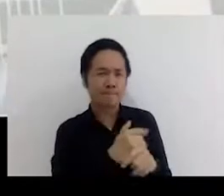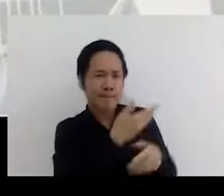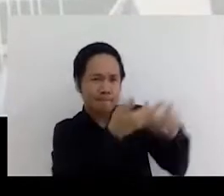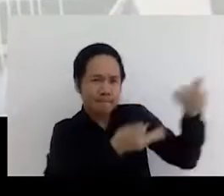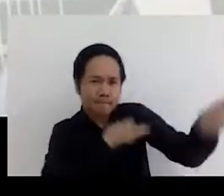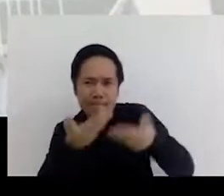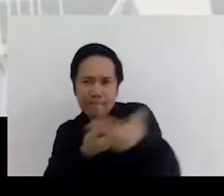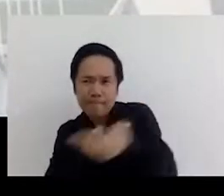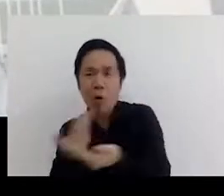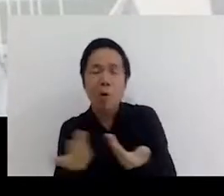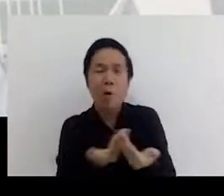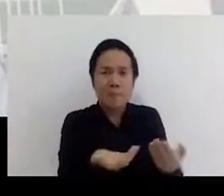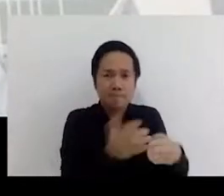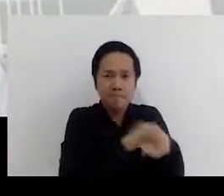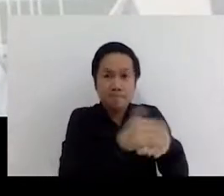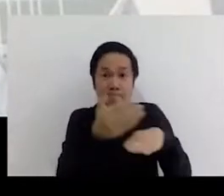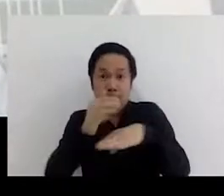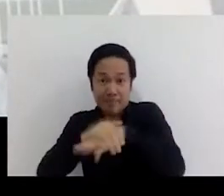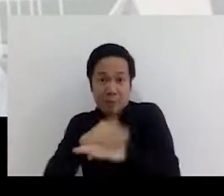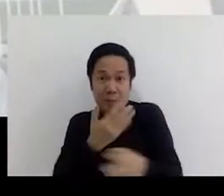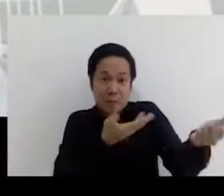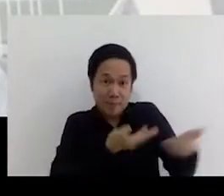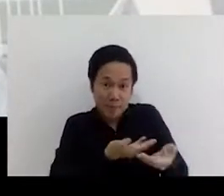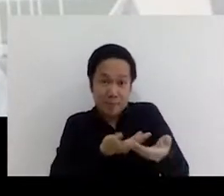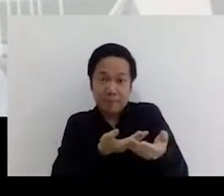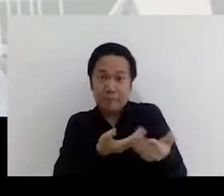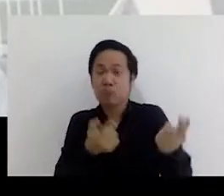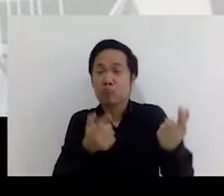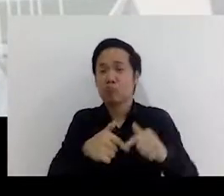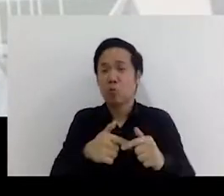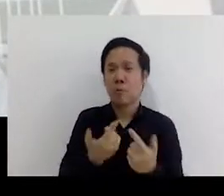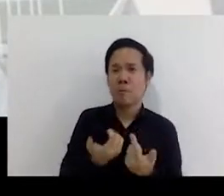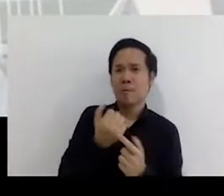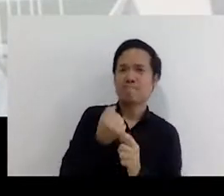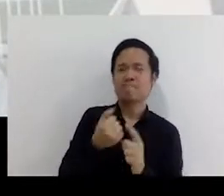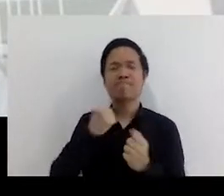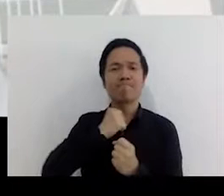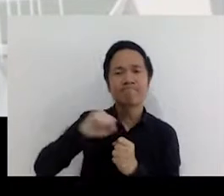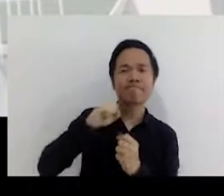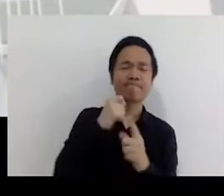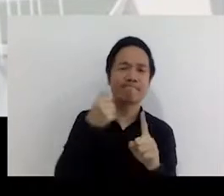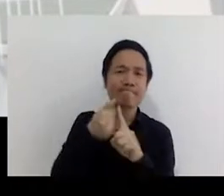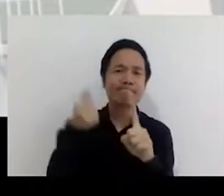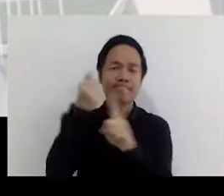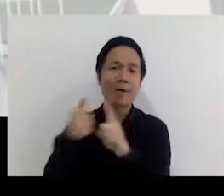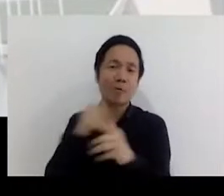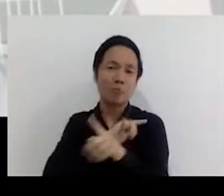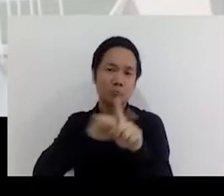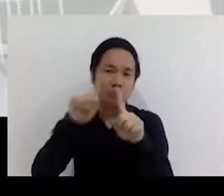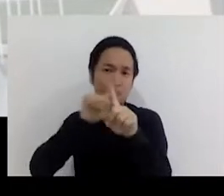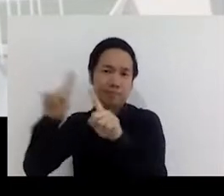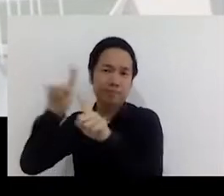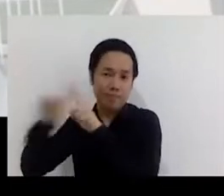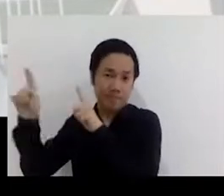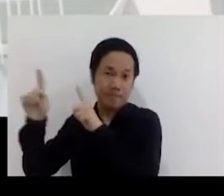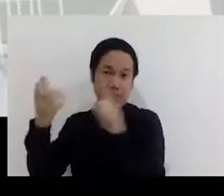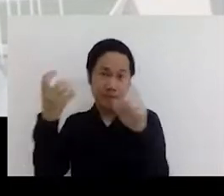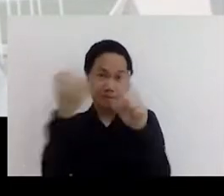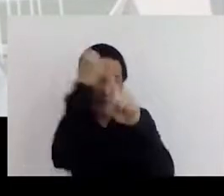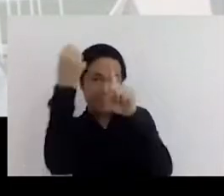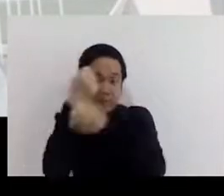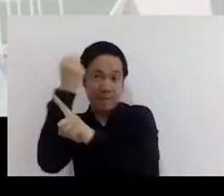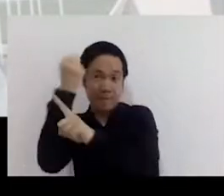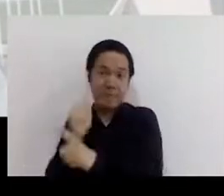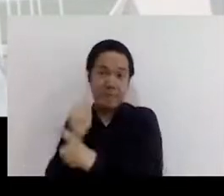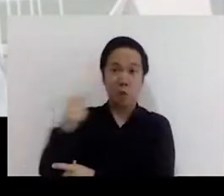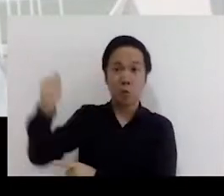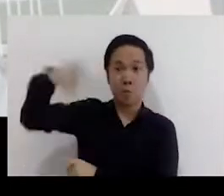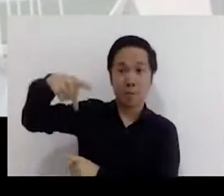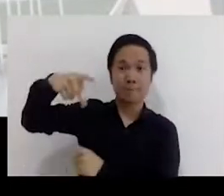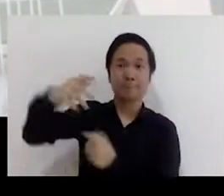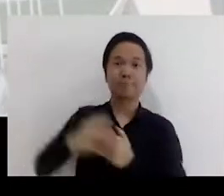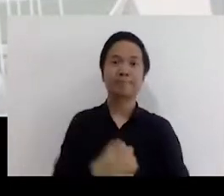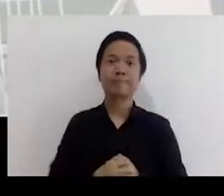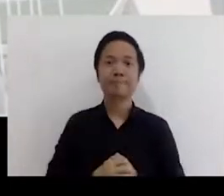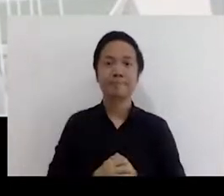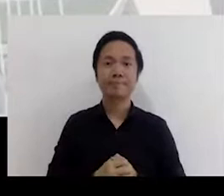on championing disability-inclusive development in Asia Pacific and beyond.